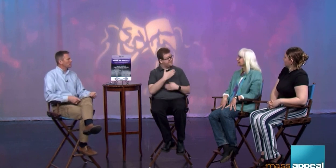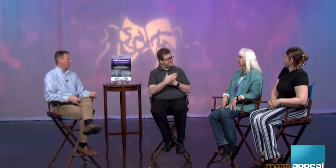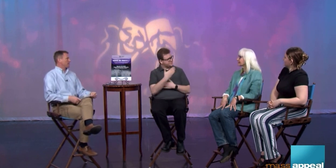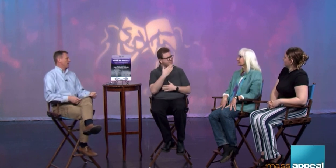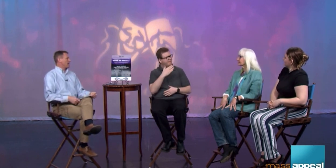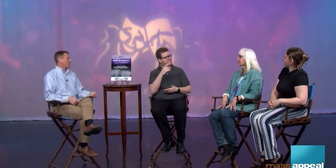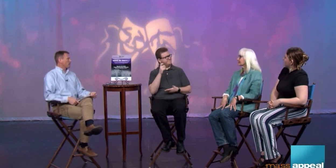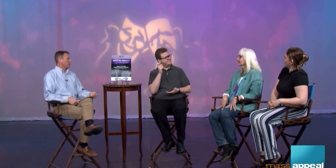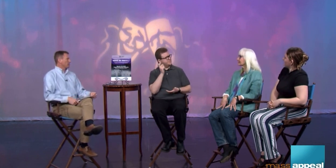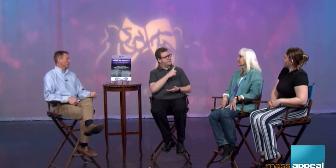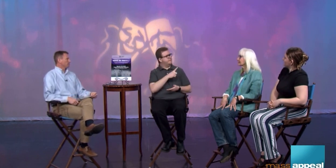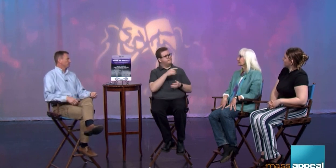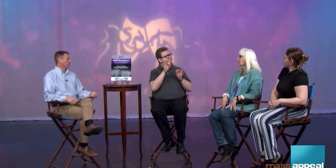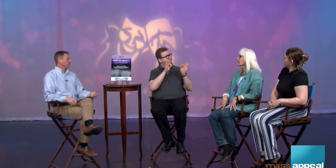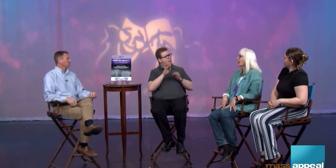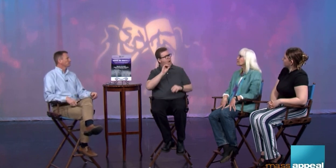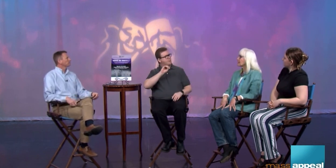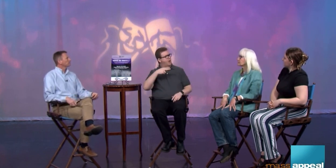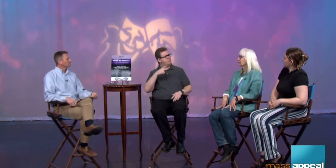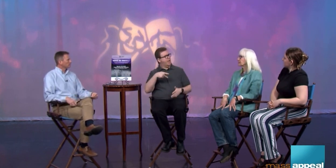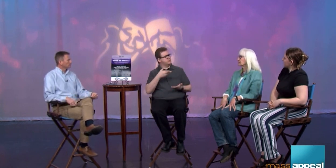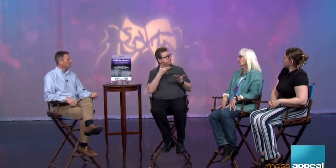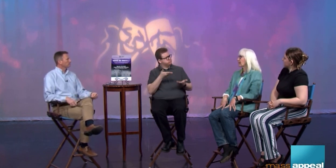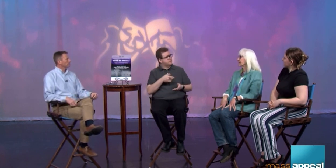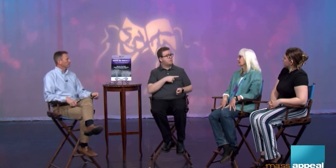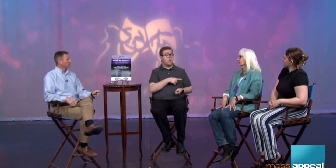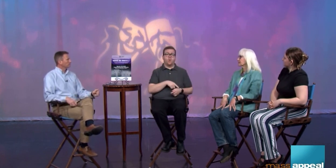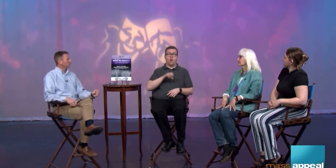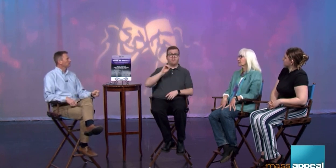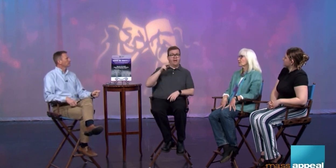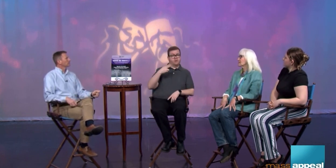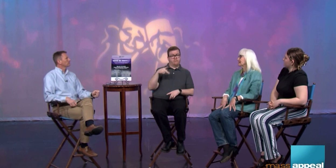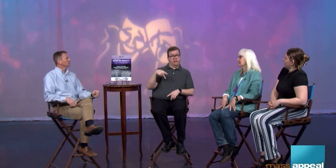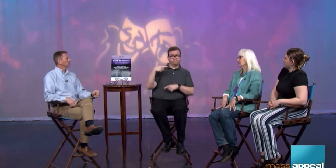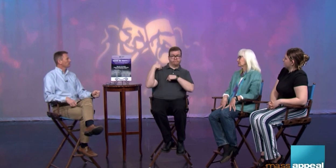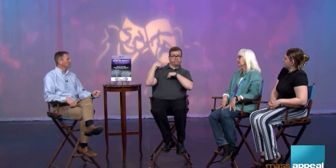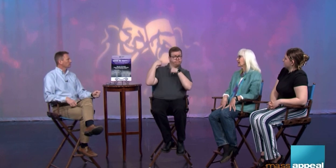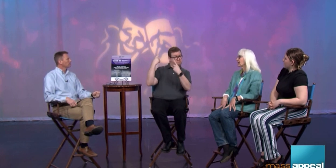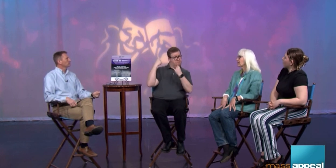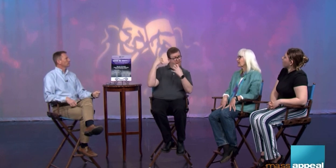bit about the Opera House Players. The Opera House Players has been in existence for many years. They